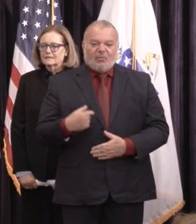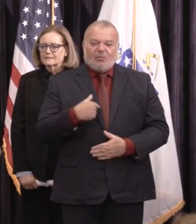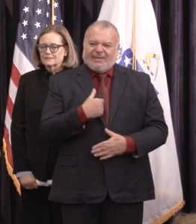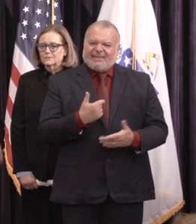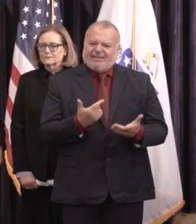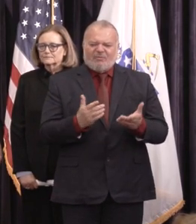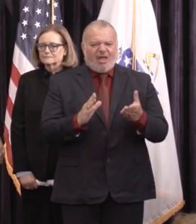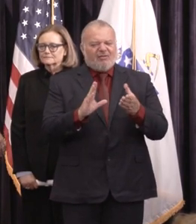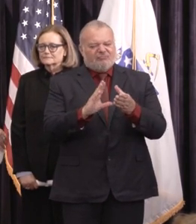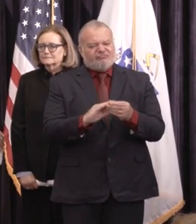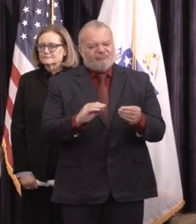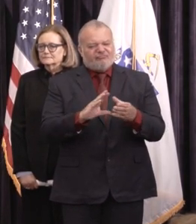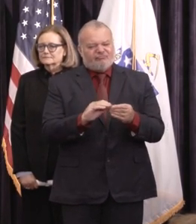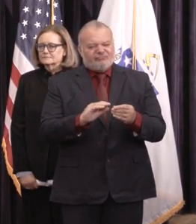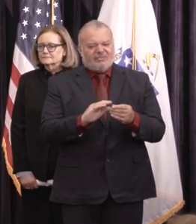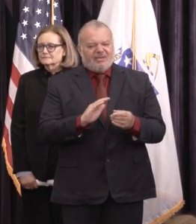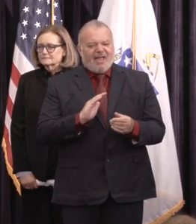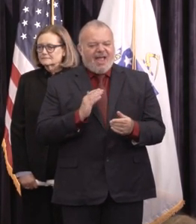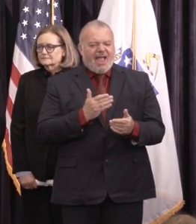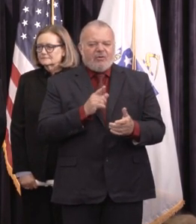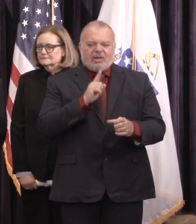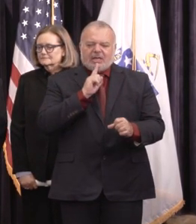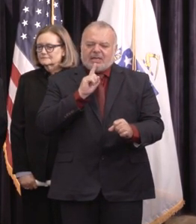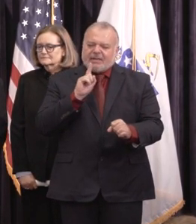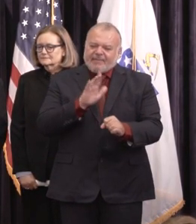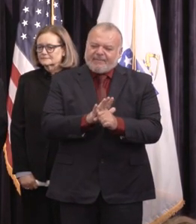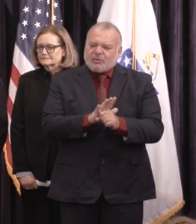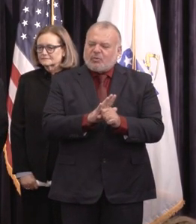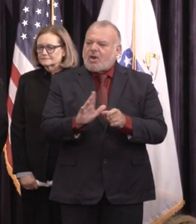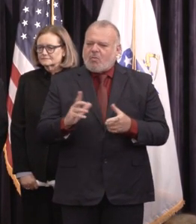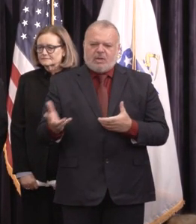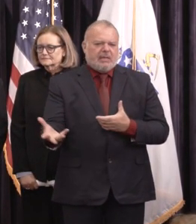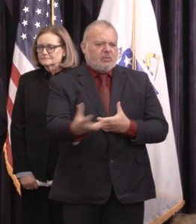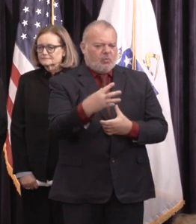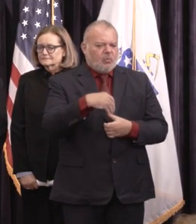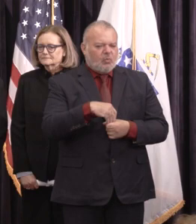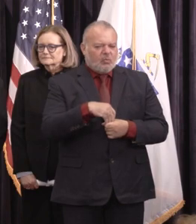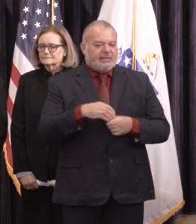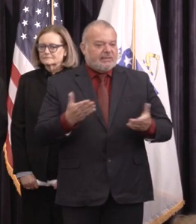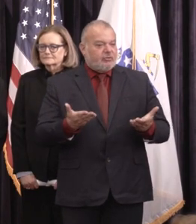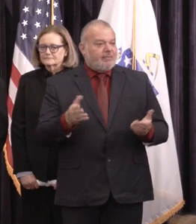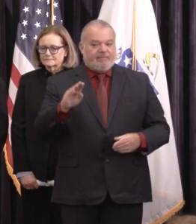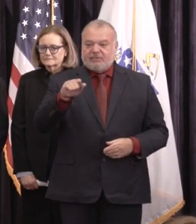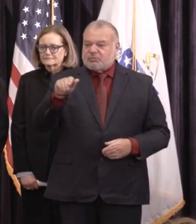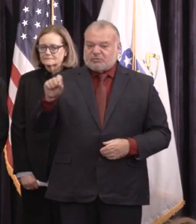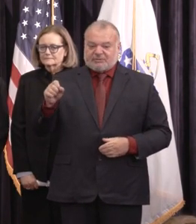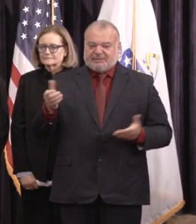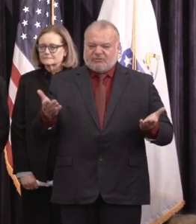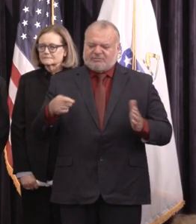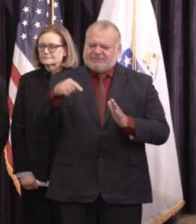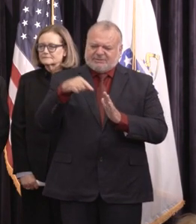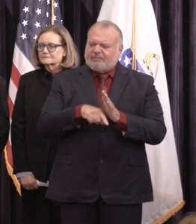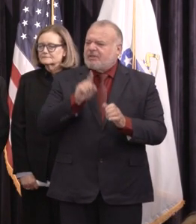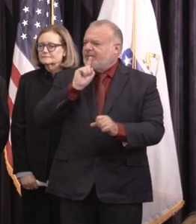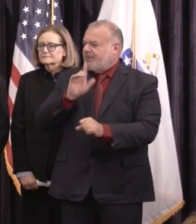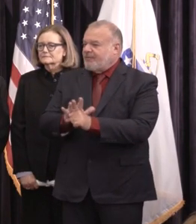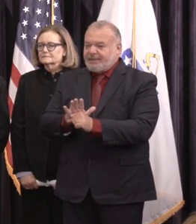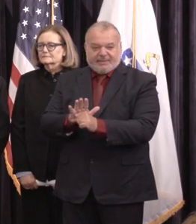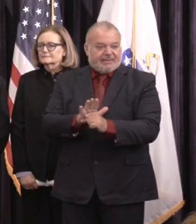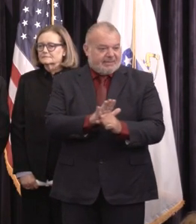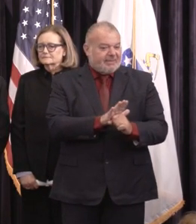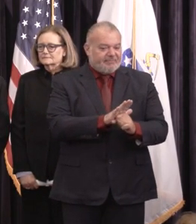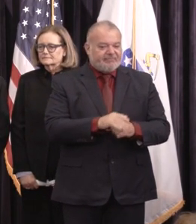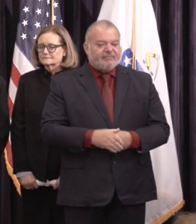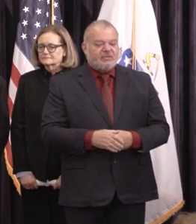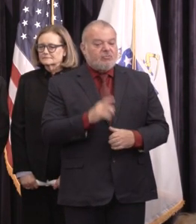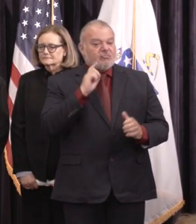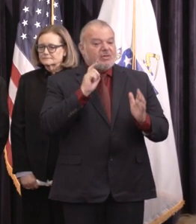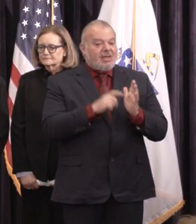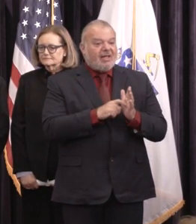Massachusetts. I want to recognize those that are here. Our Secretary of Health and Human Services